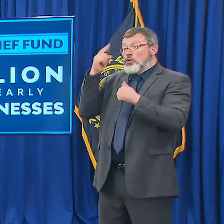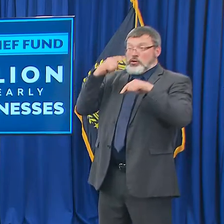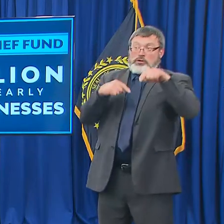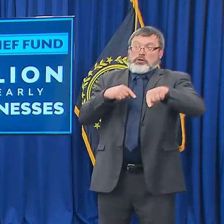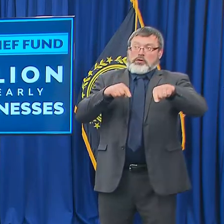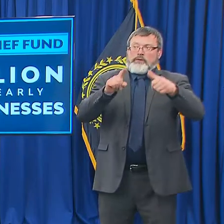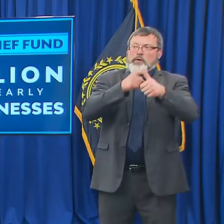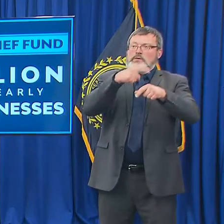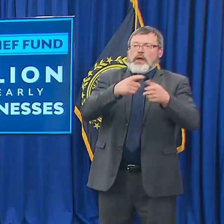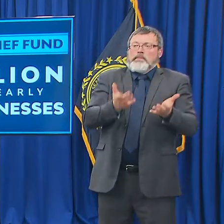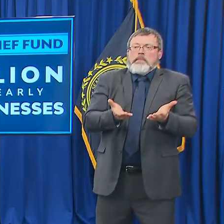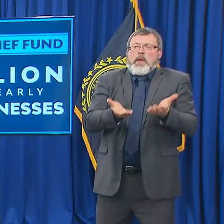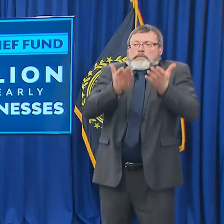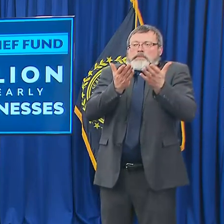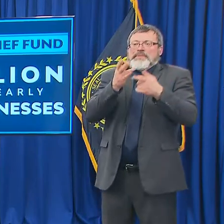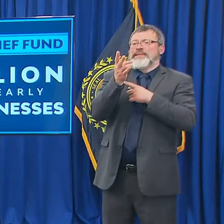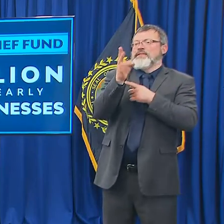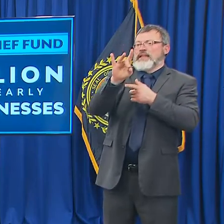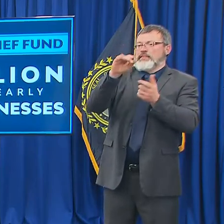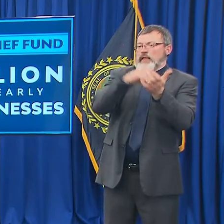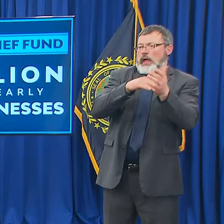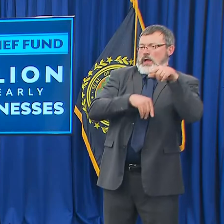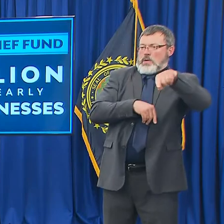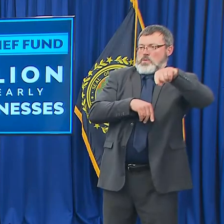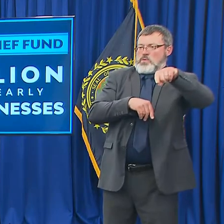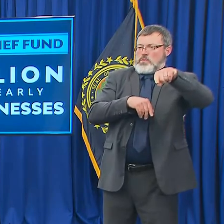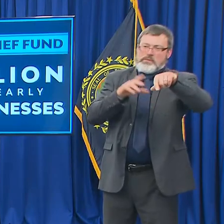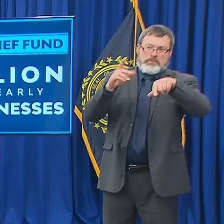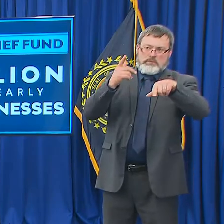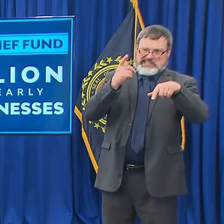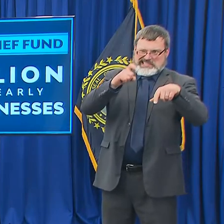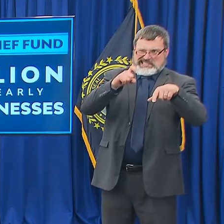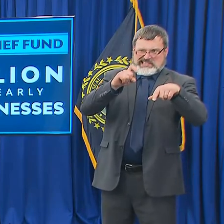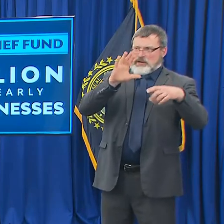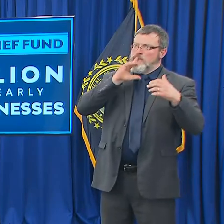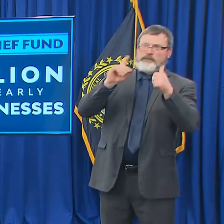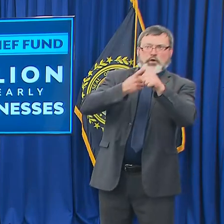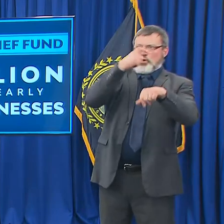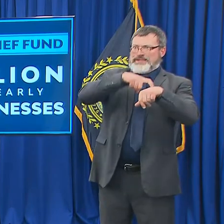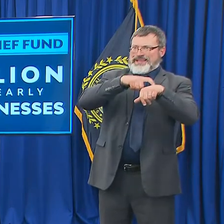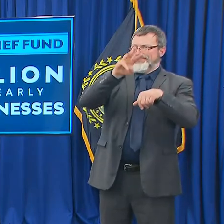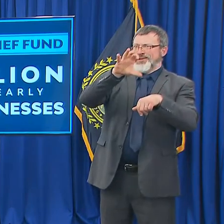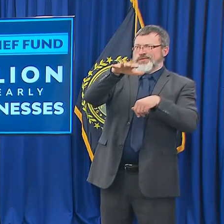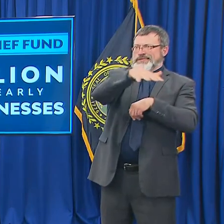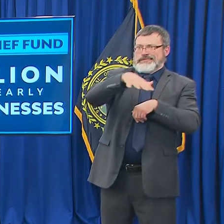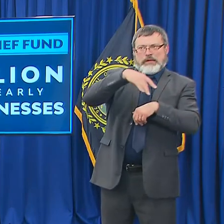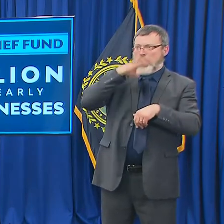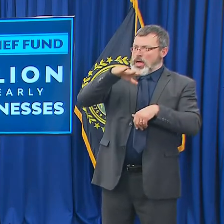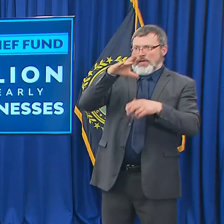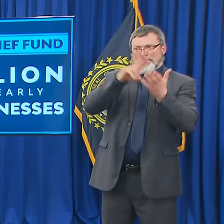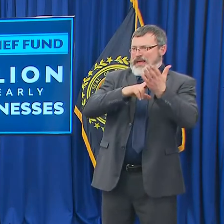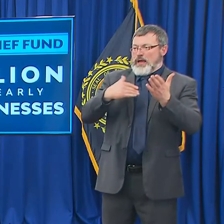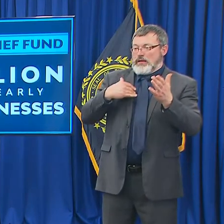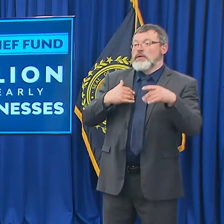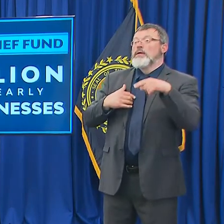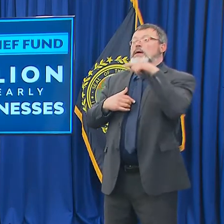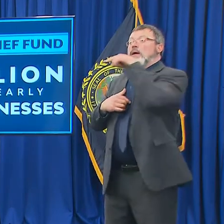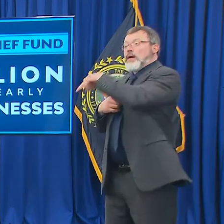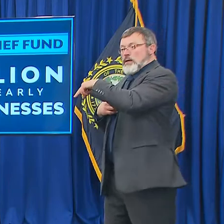of the sacrifices that had to be made in one way or another. Some were very severe things have look very differently this year and they will